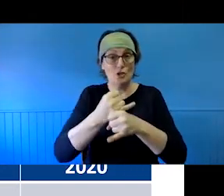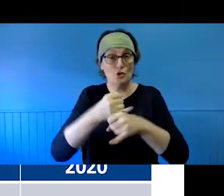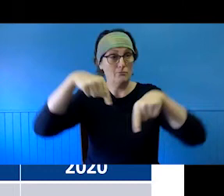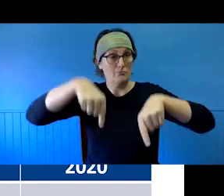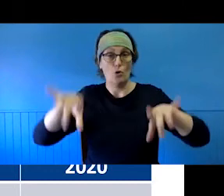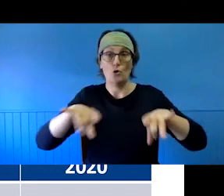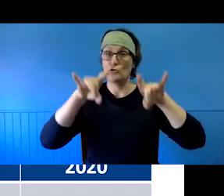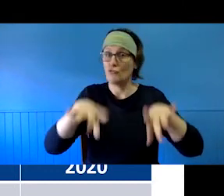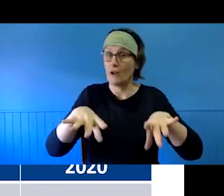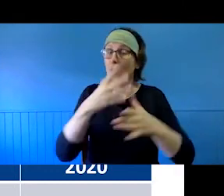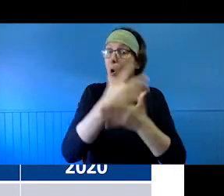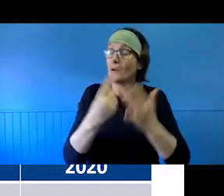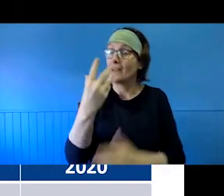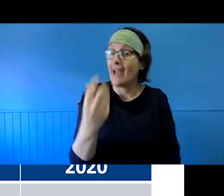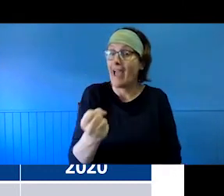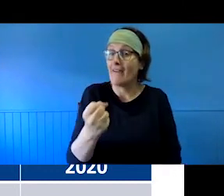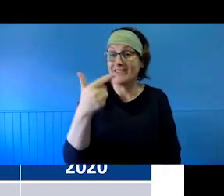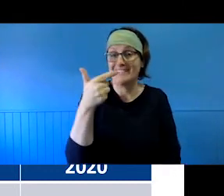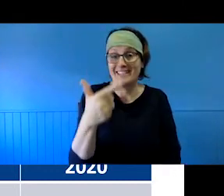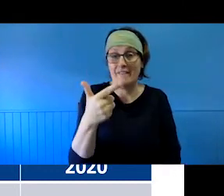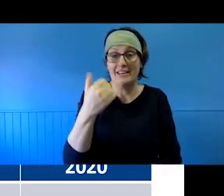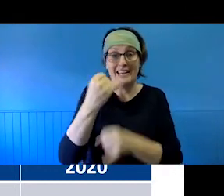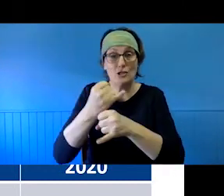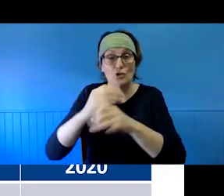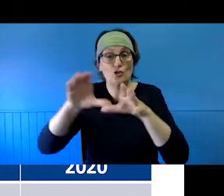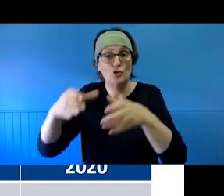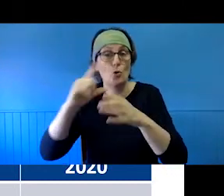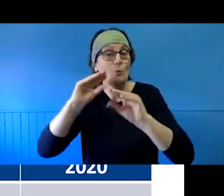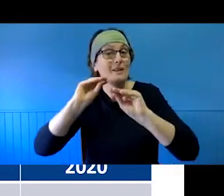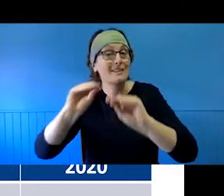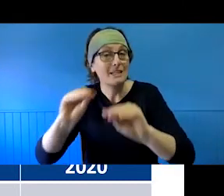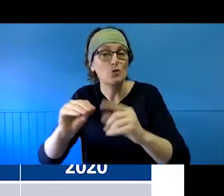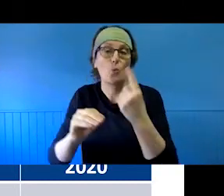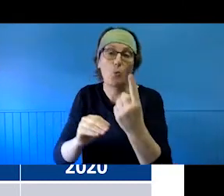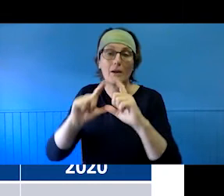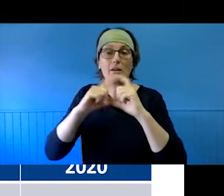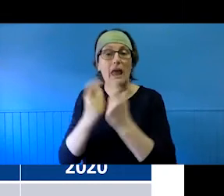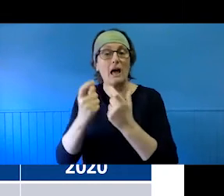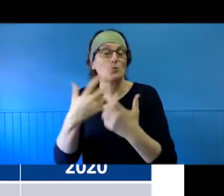only have seven institutions that were teaching one or more. Of those